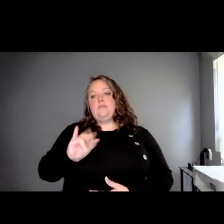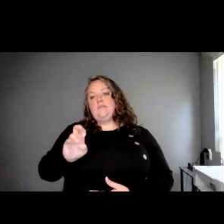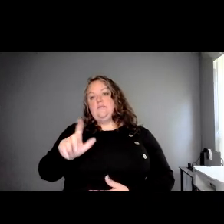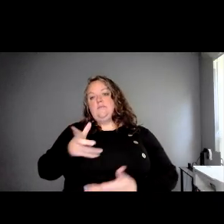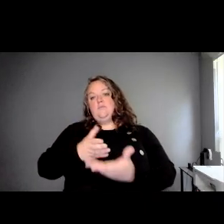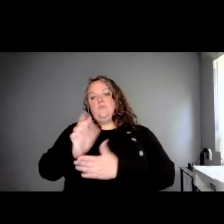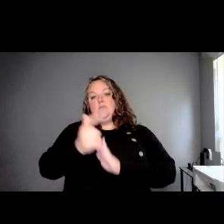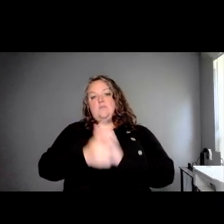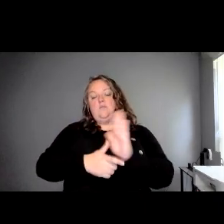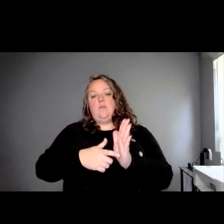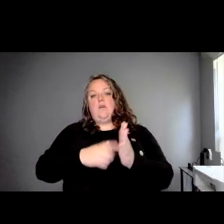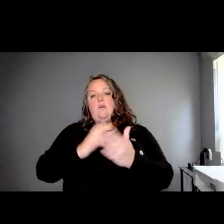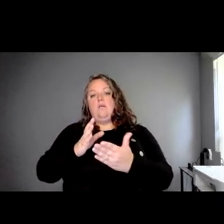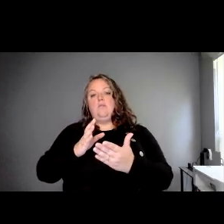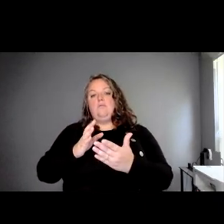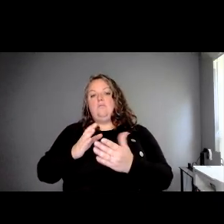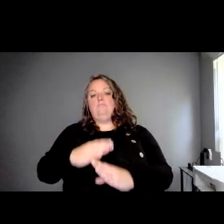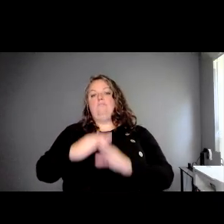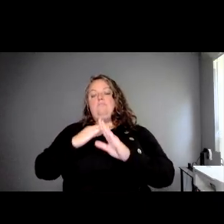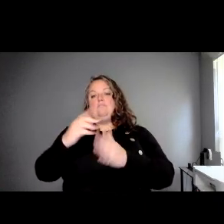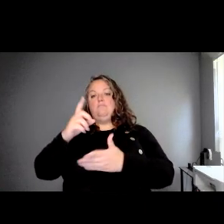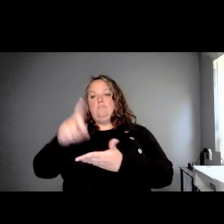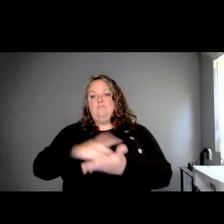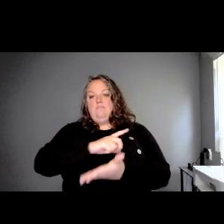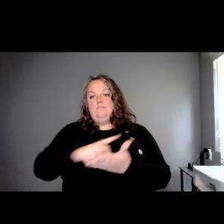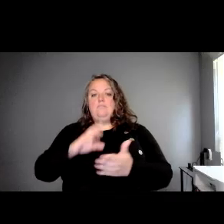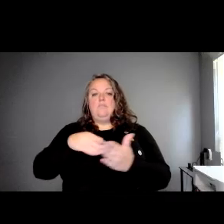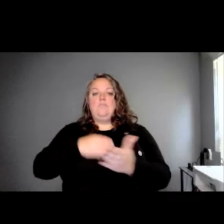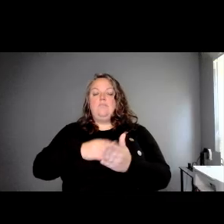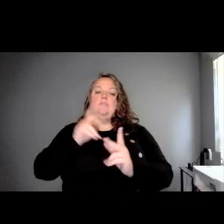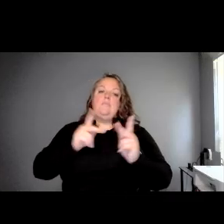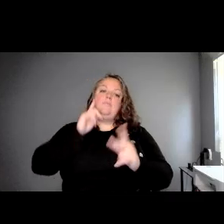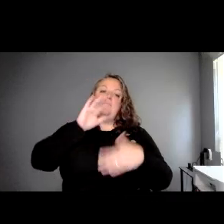against individuals with disabilities in all programs and activities that receive federal